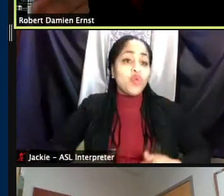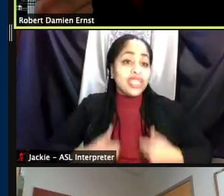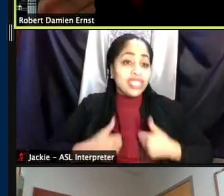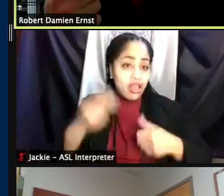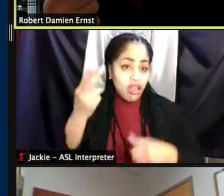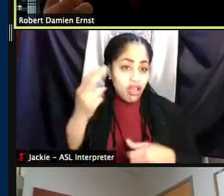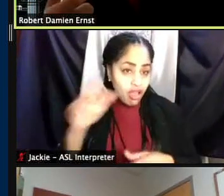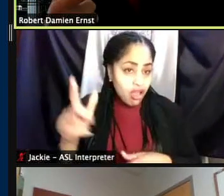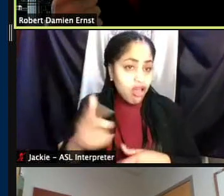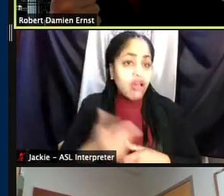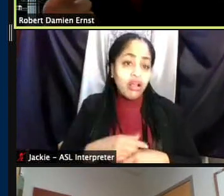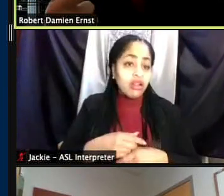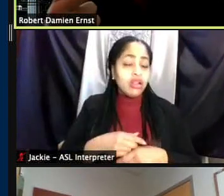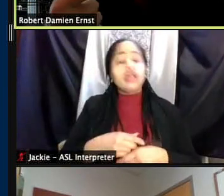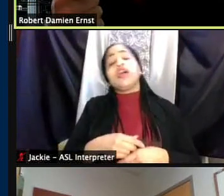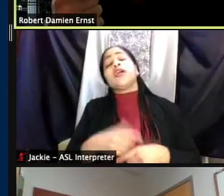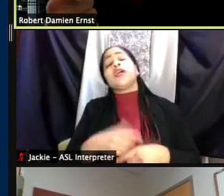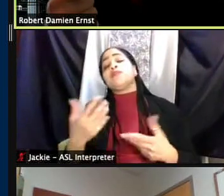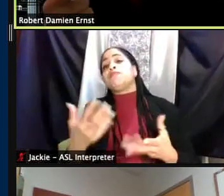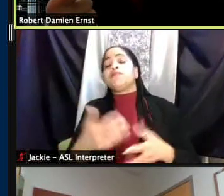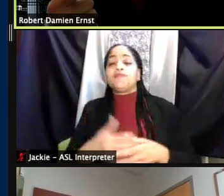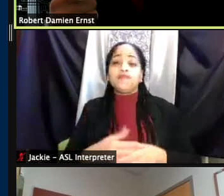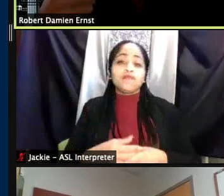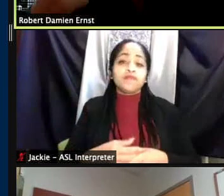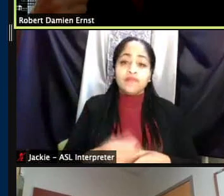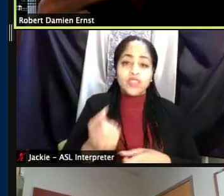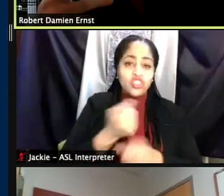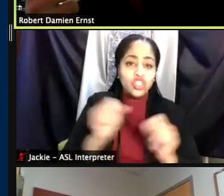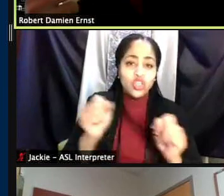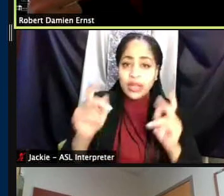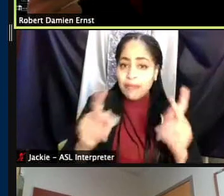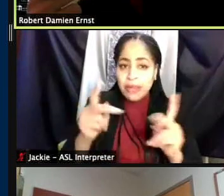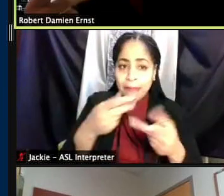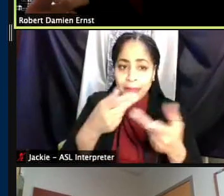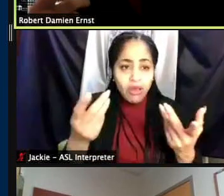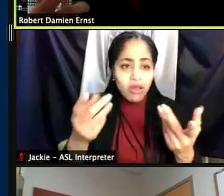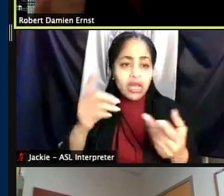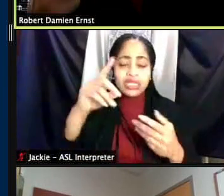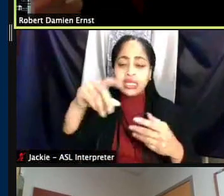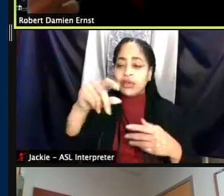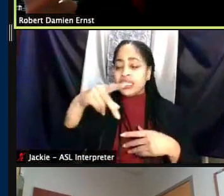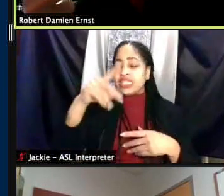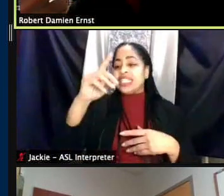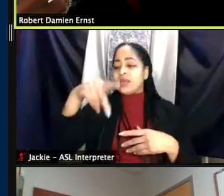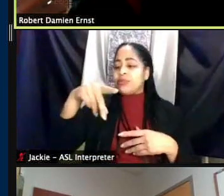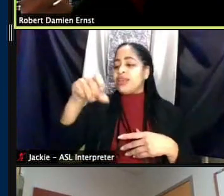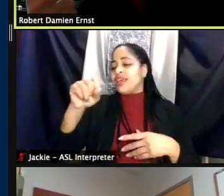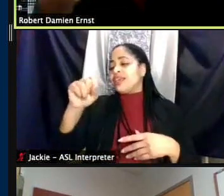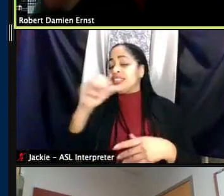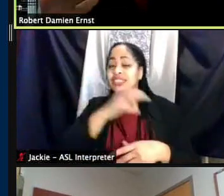the security folks, or the DPSS staff, transportation folks,